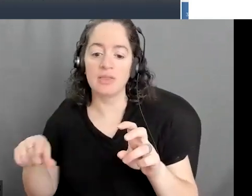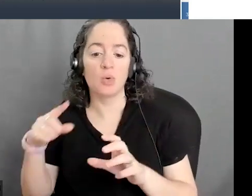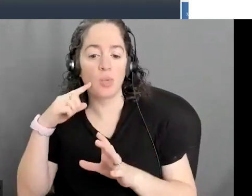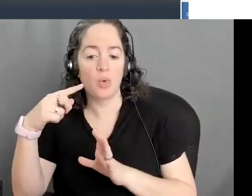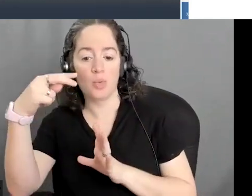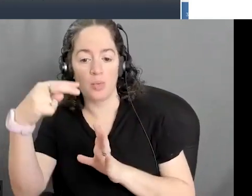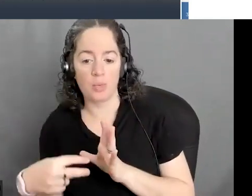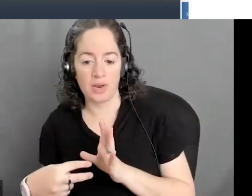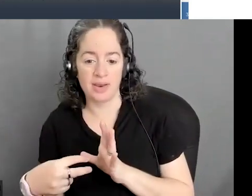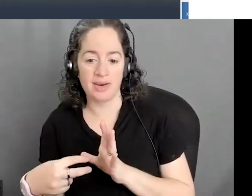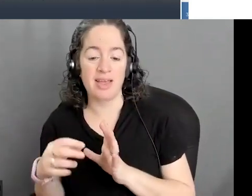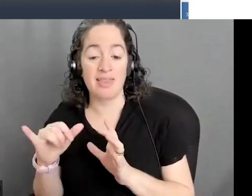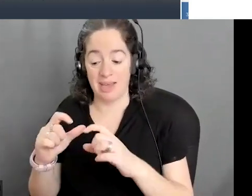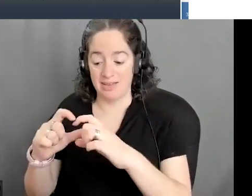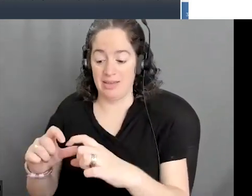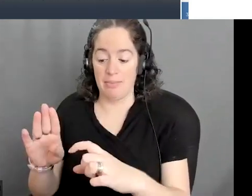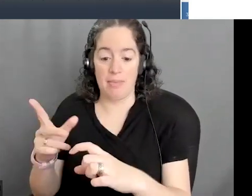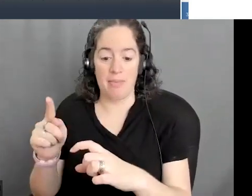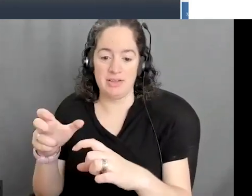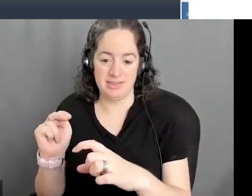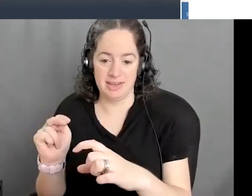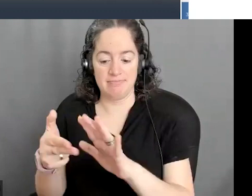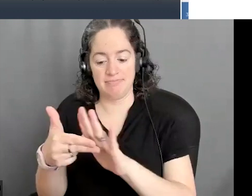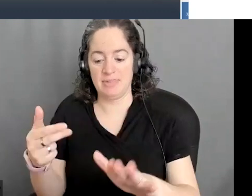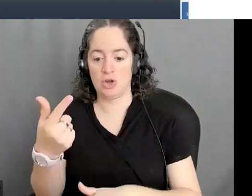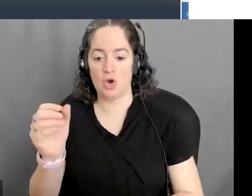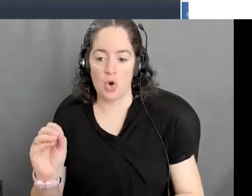and the word go doesn't really mean anything to the user.